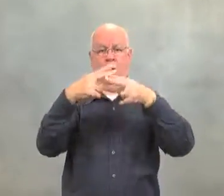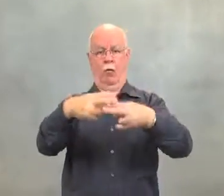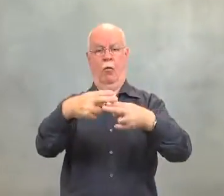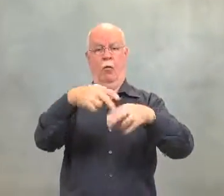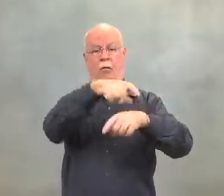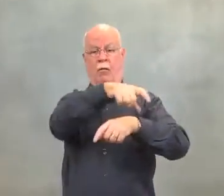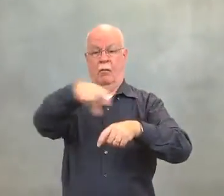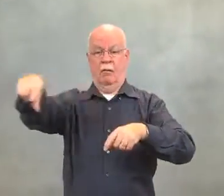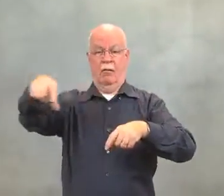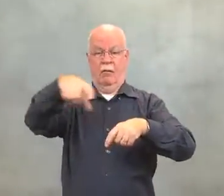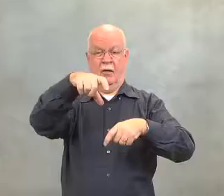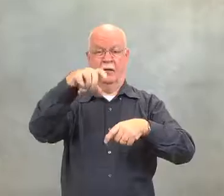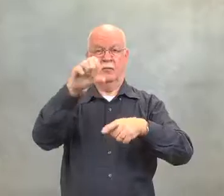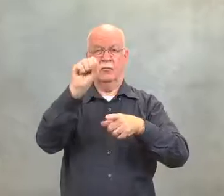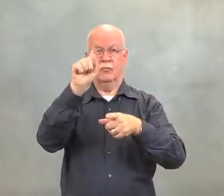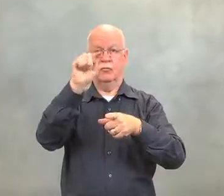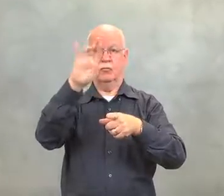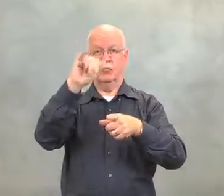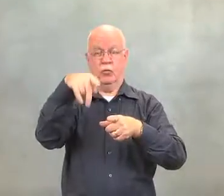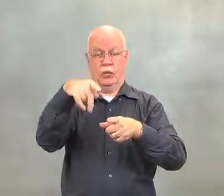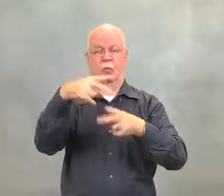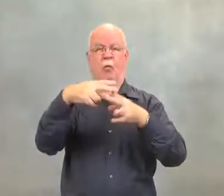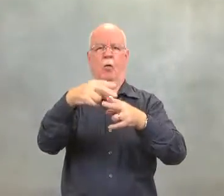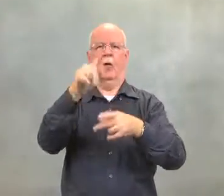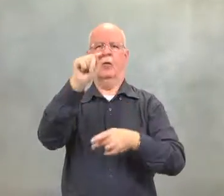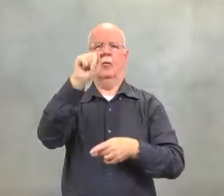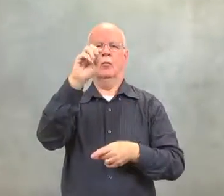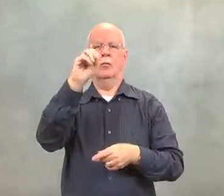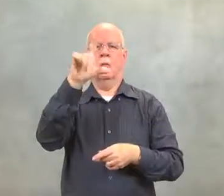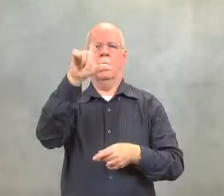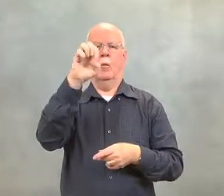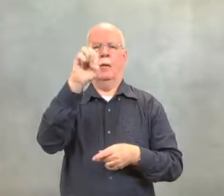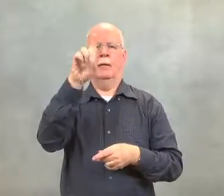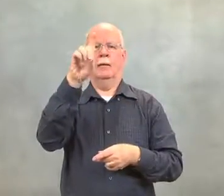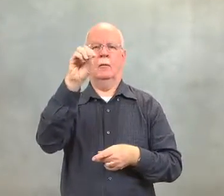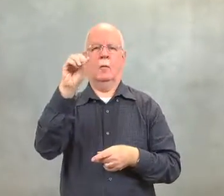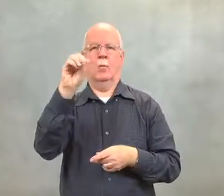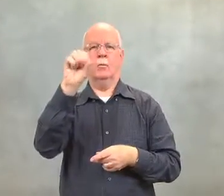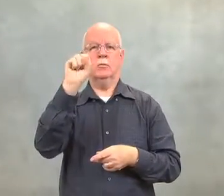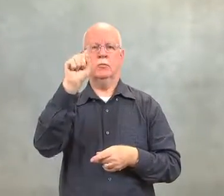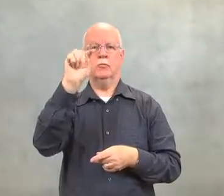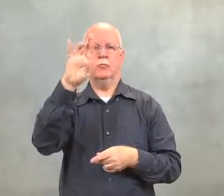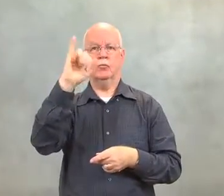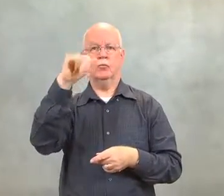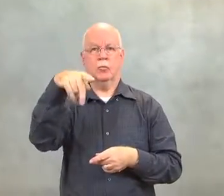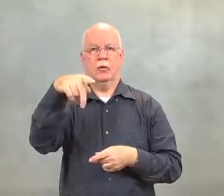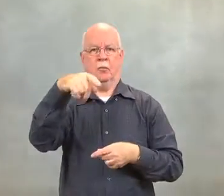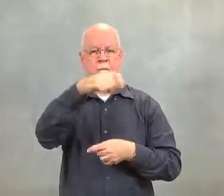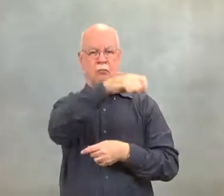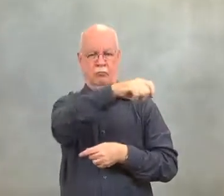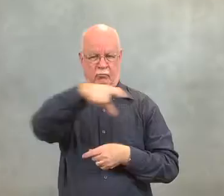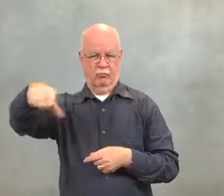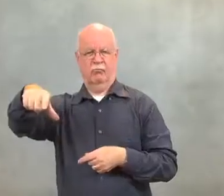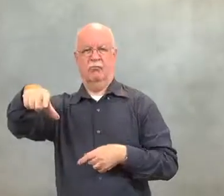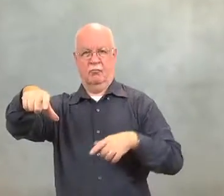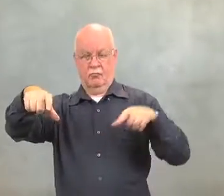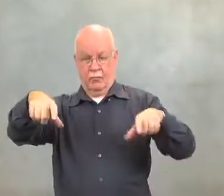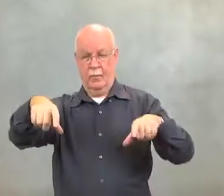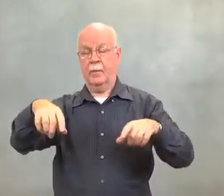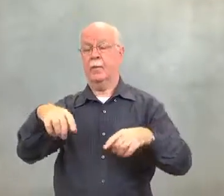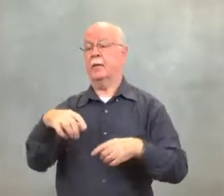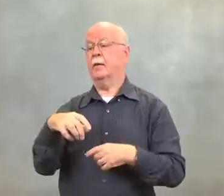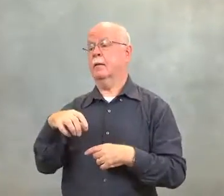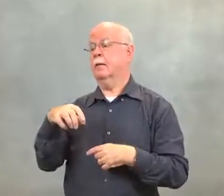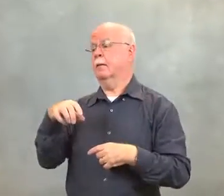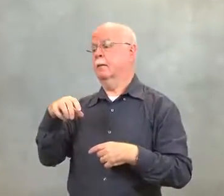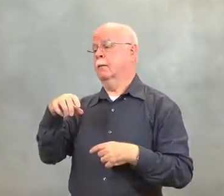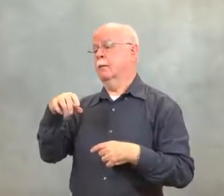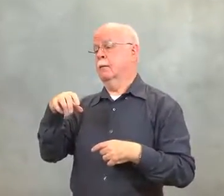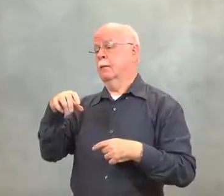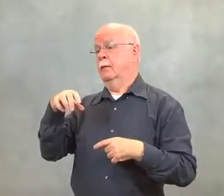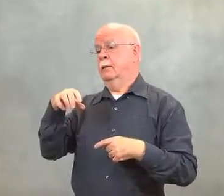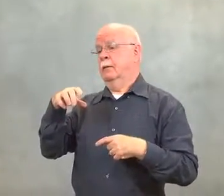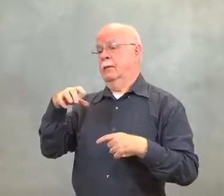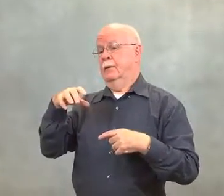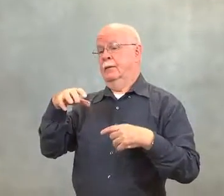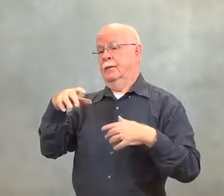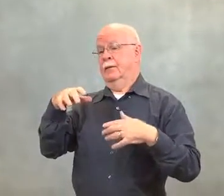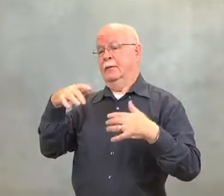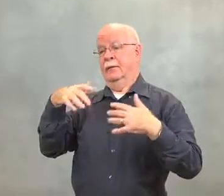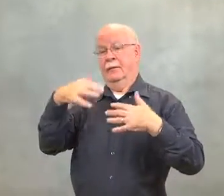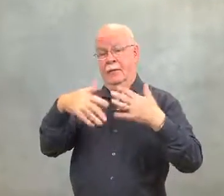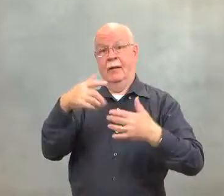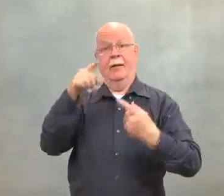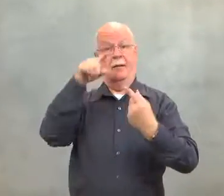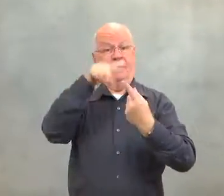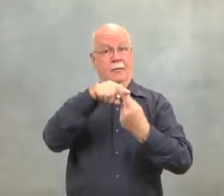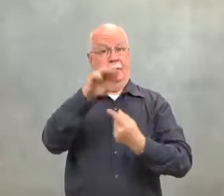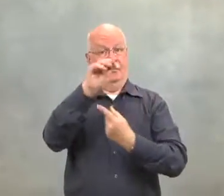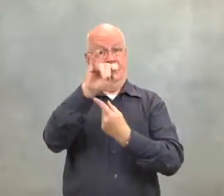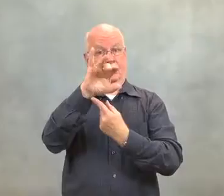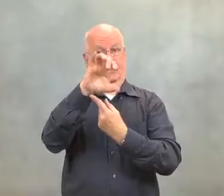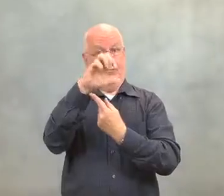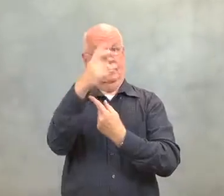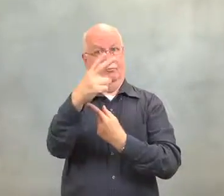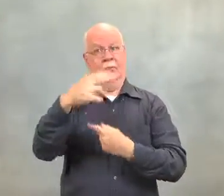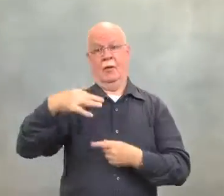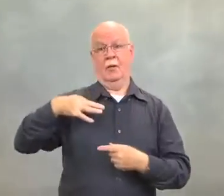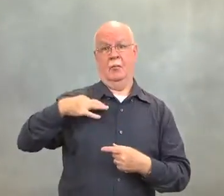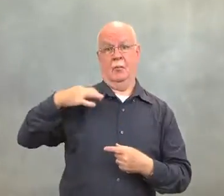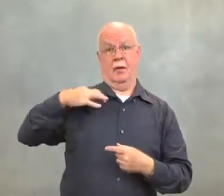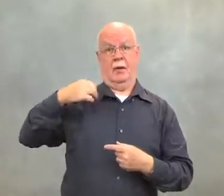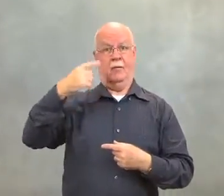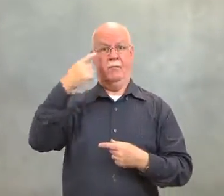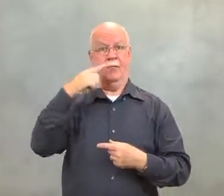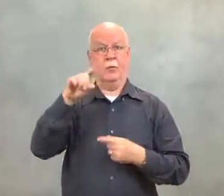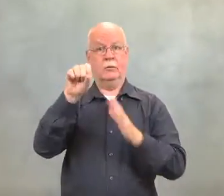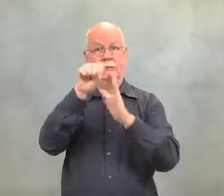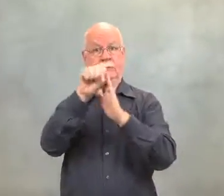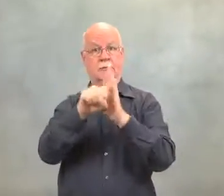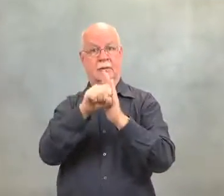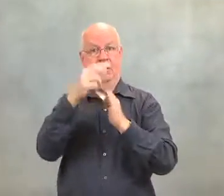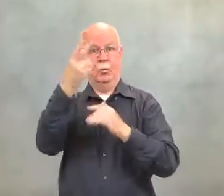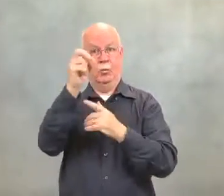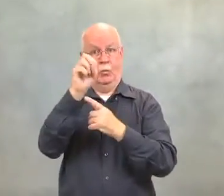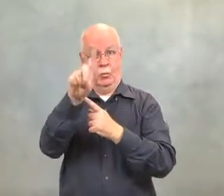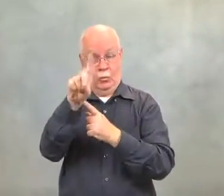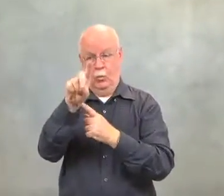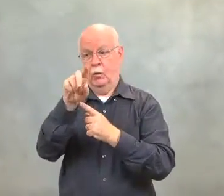which was called the Toledo Strip.